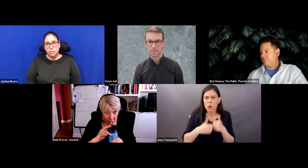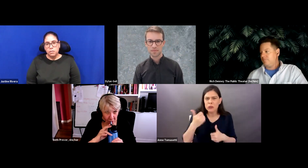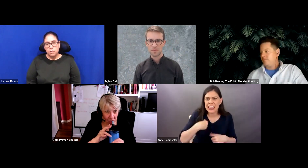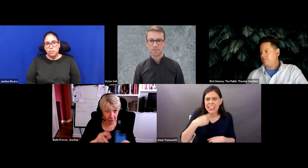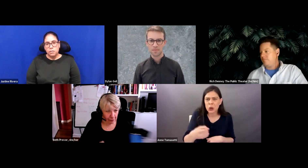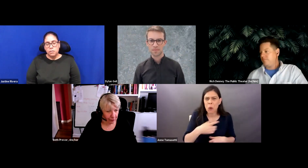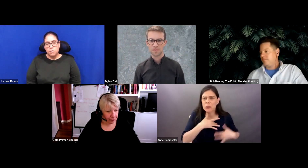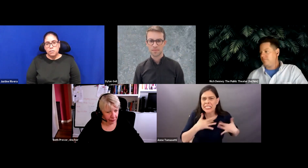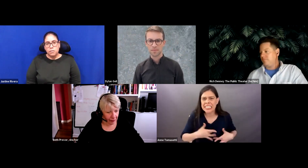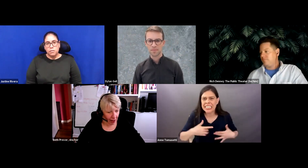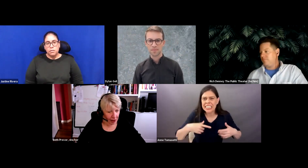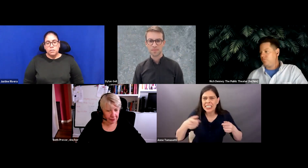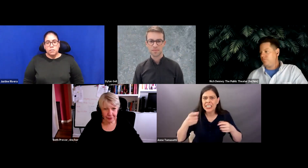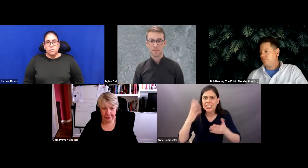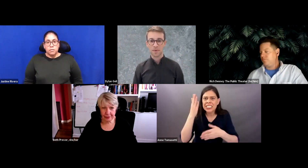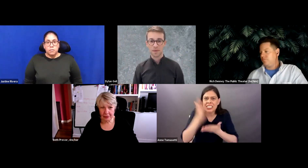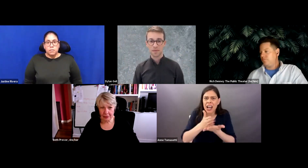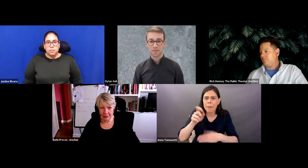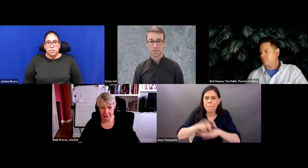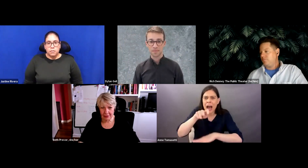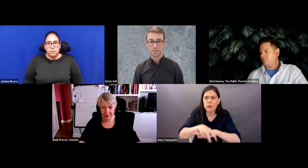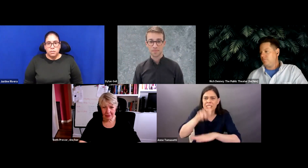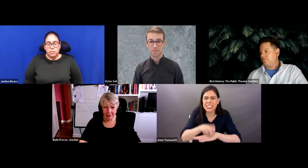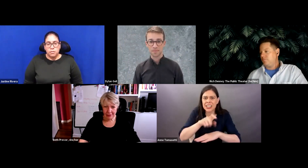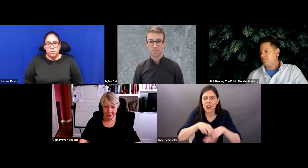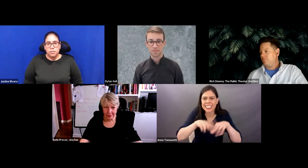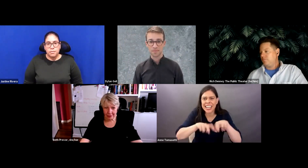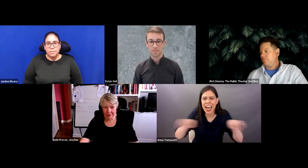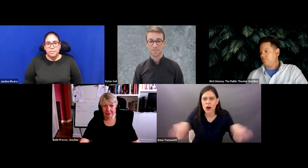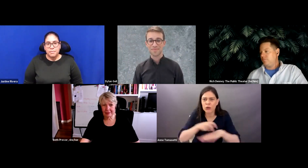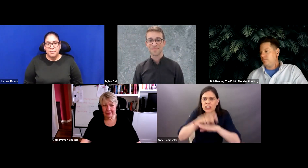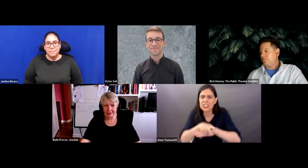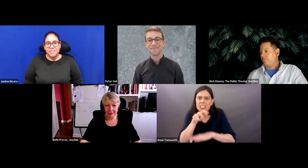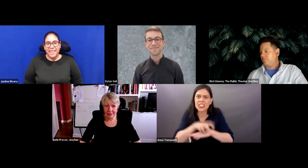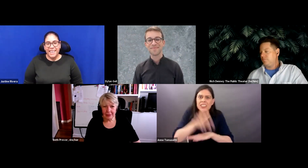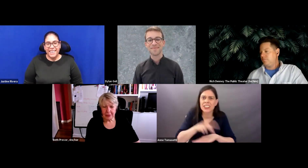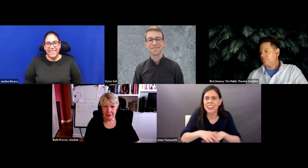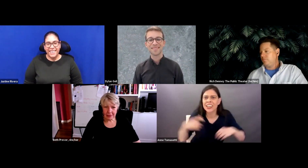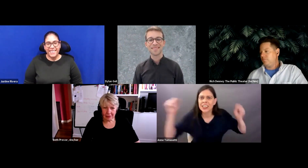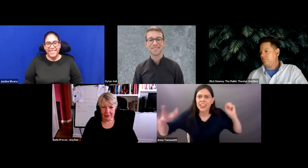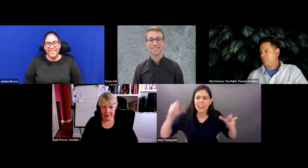just saw, I told the interpreter Dickie to bounce on his couch a